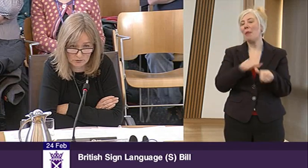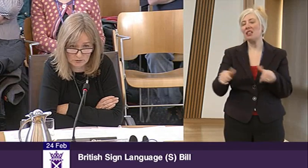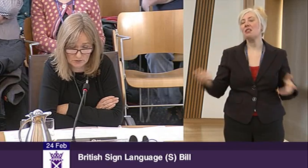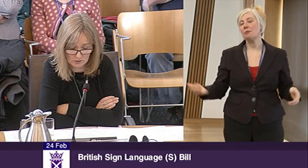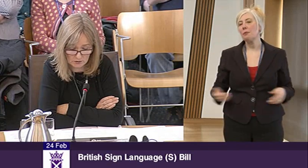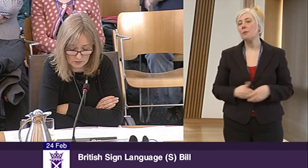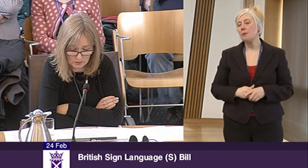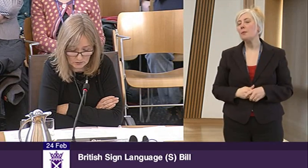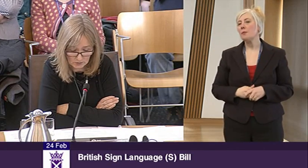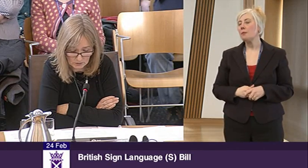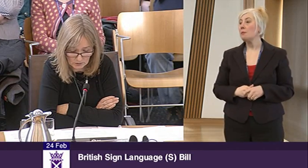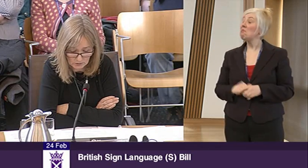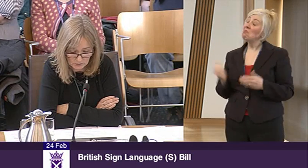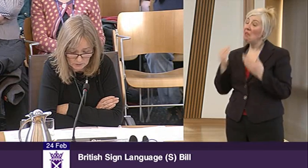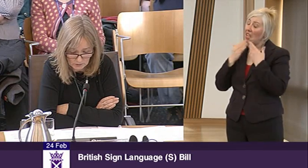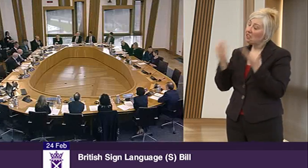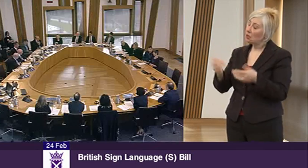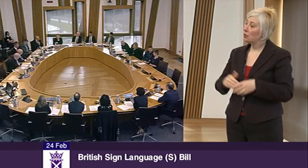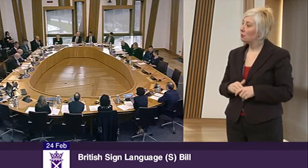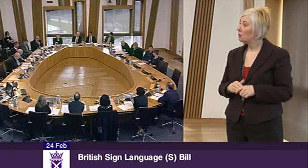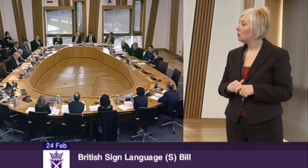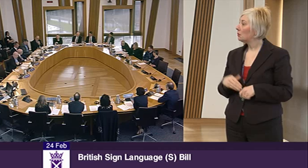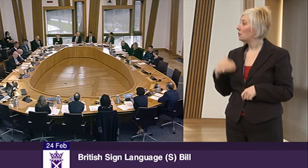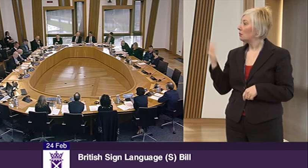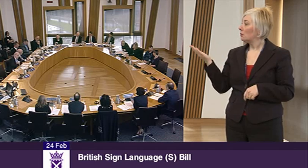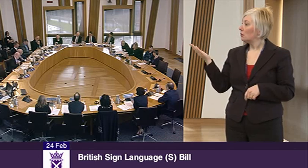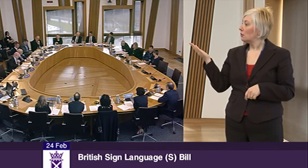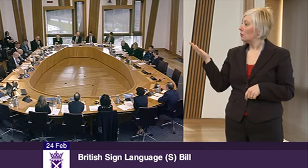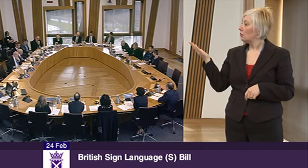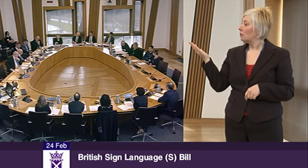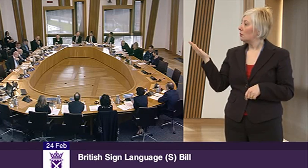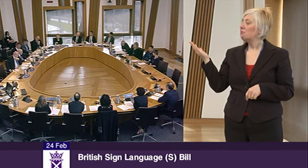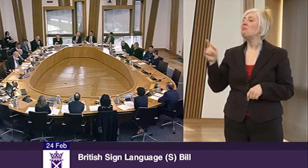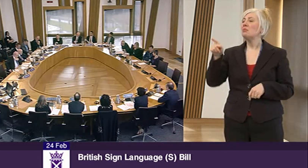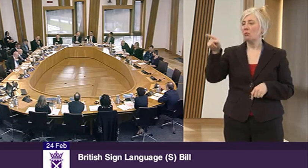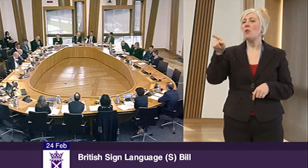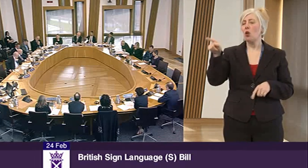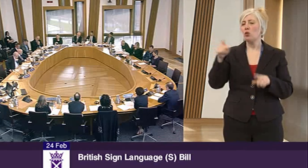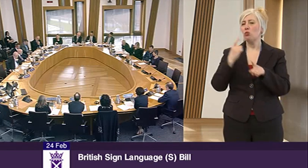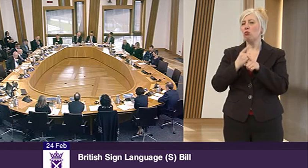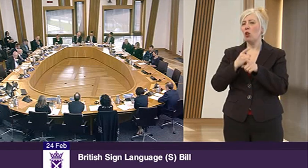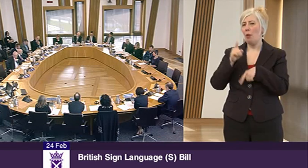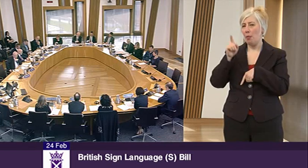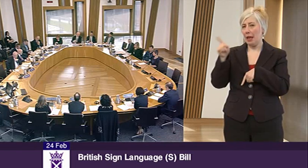Gordon MacDonald: I will ask the same questions about what should be contained in the plans